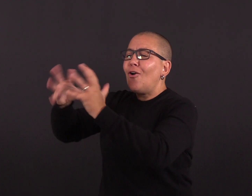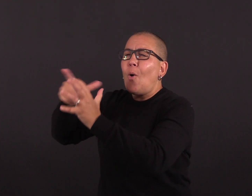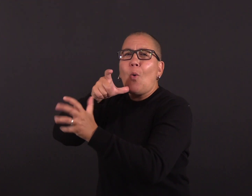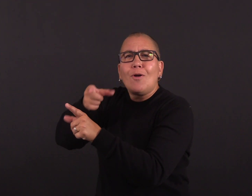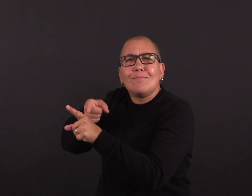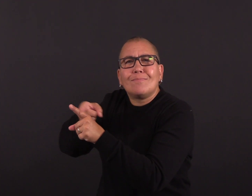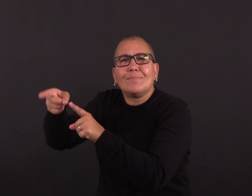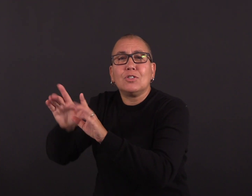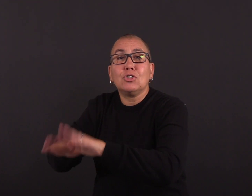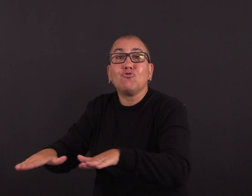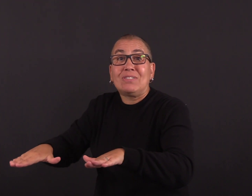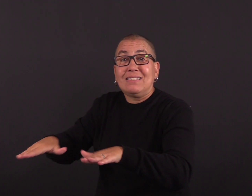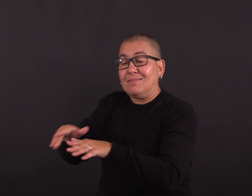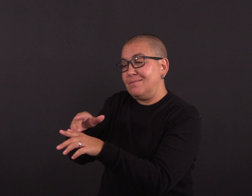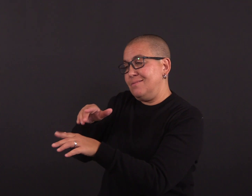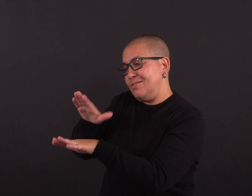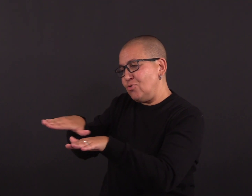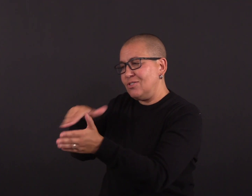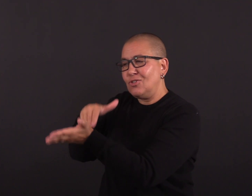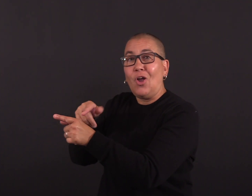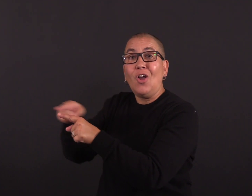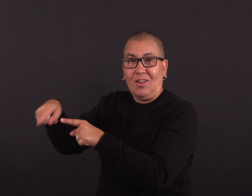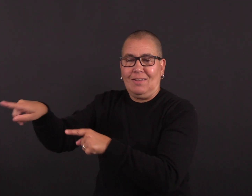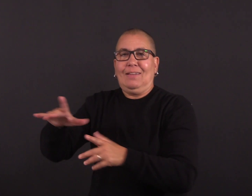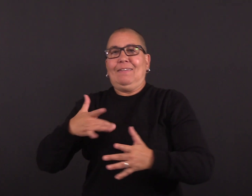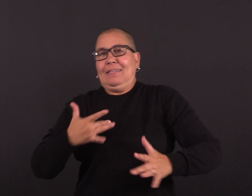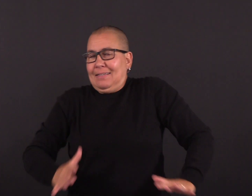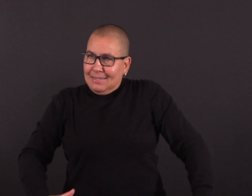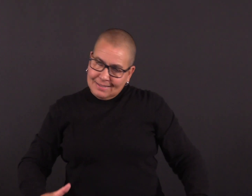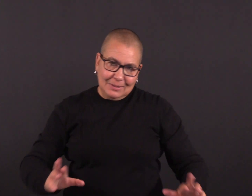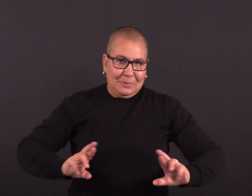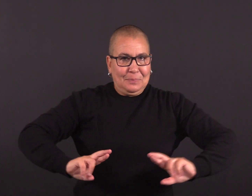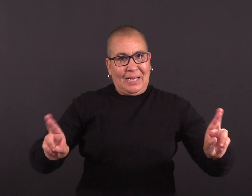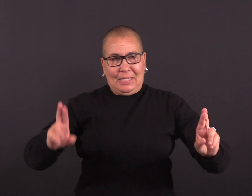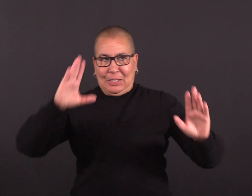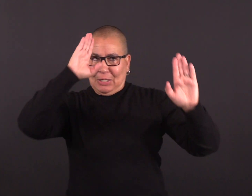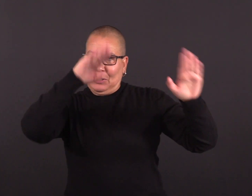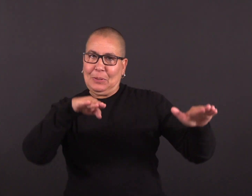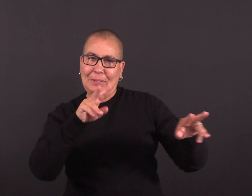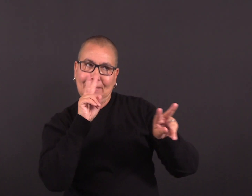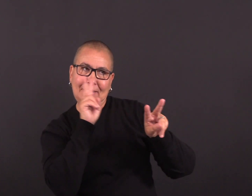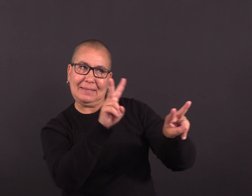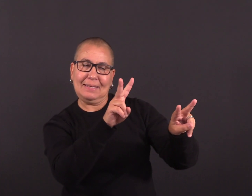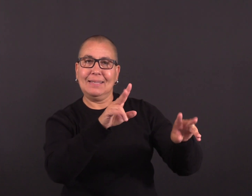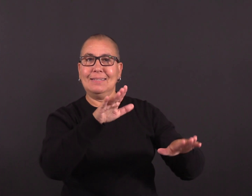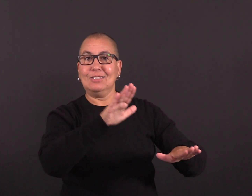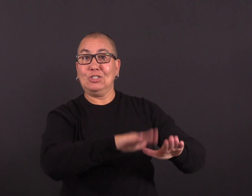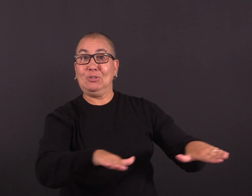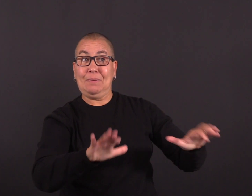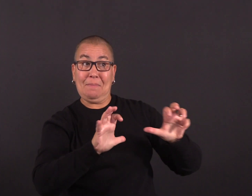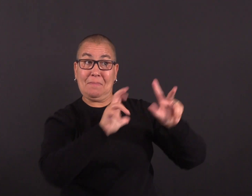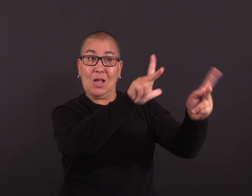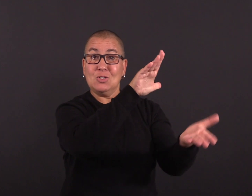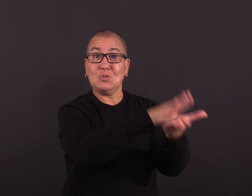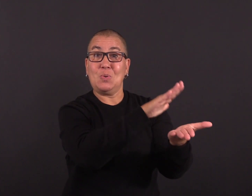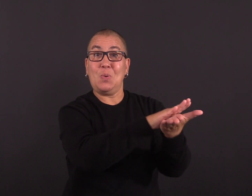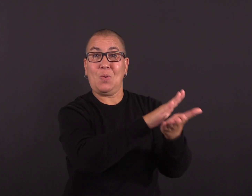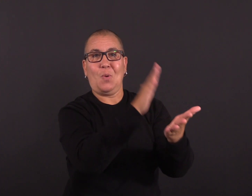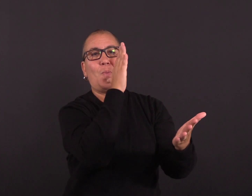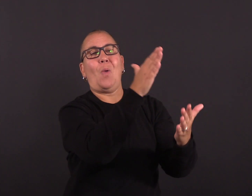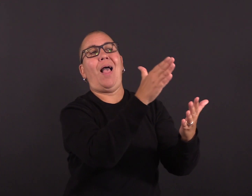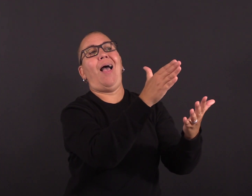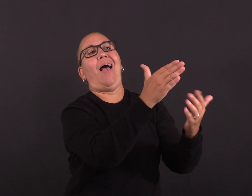vast majority of kids have no or mild symptoms,” said pediatrician Dr. Sara Bode, medical director